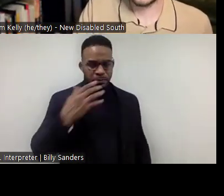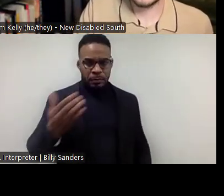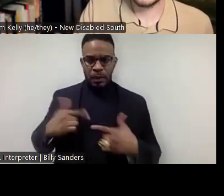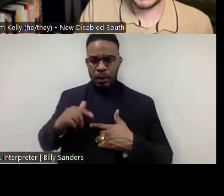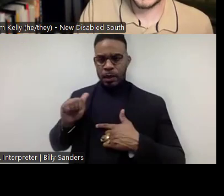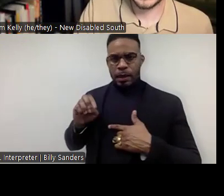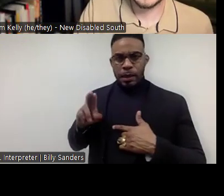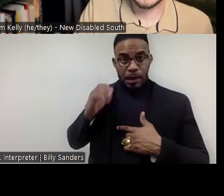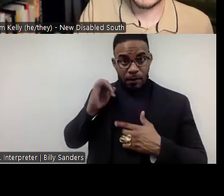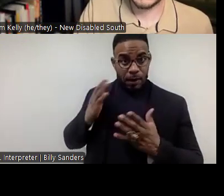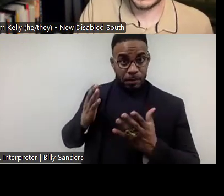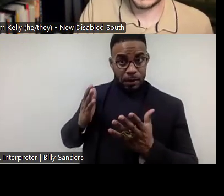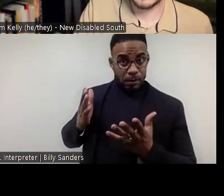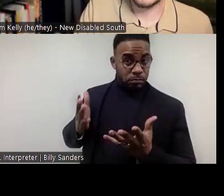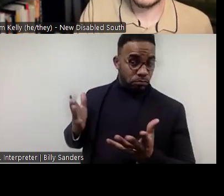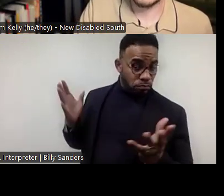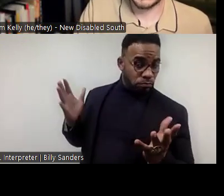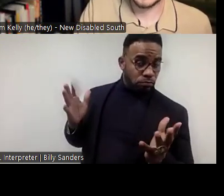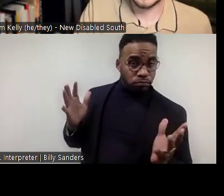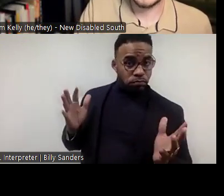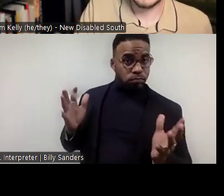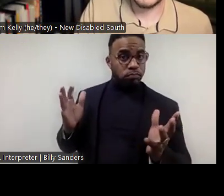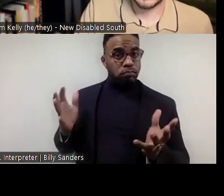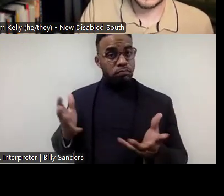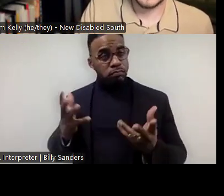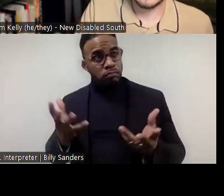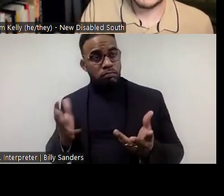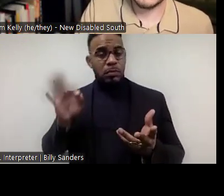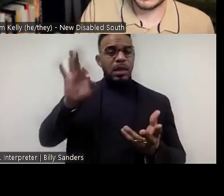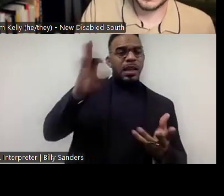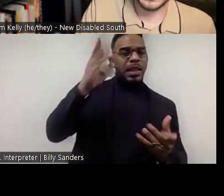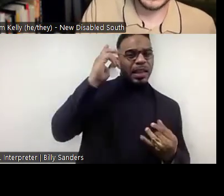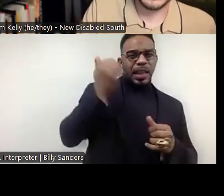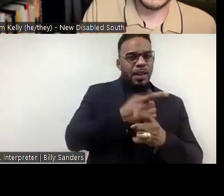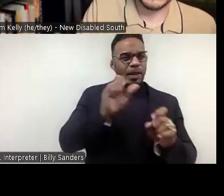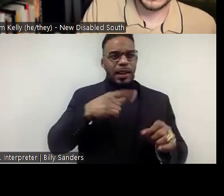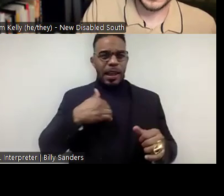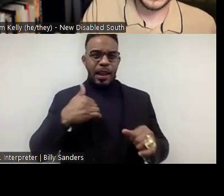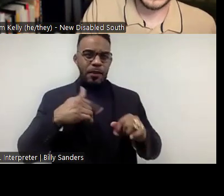we can rely on right now. » AMBER SMOCK: This is Amber. If I may,